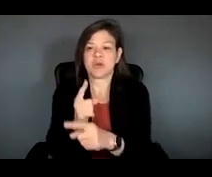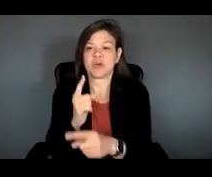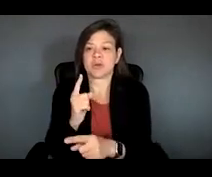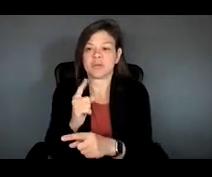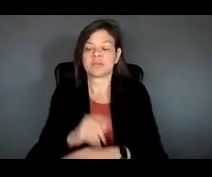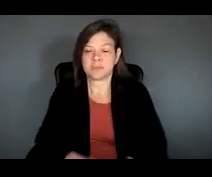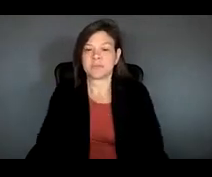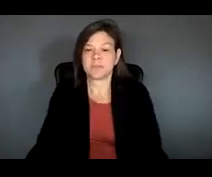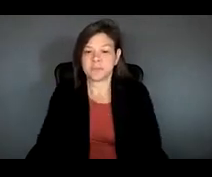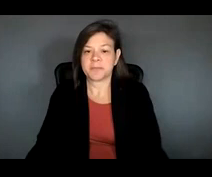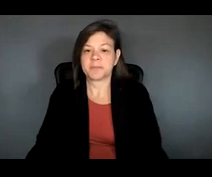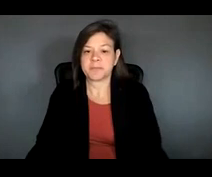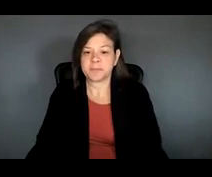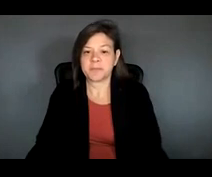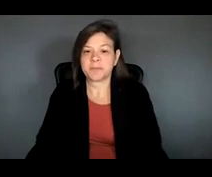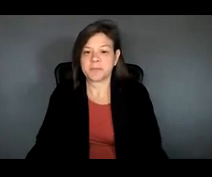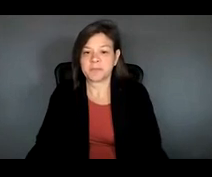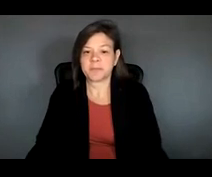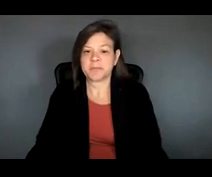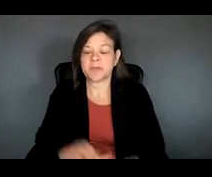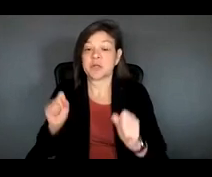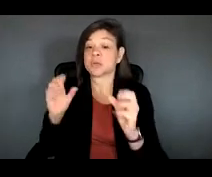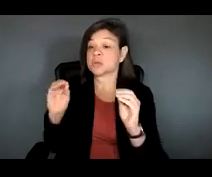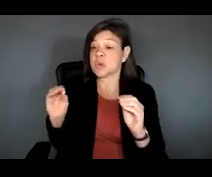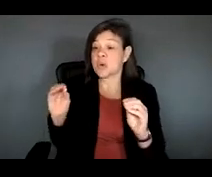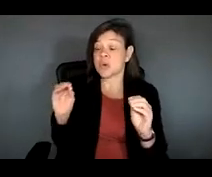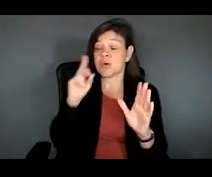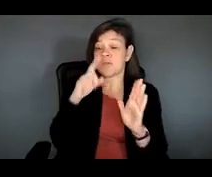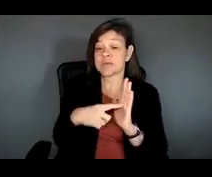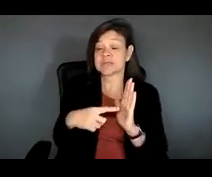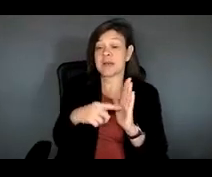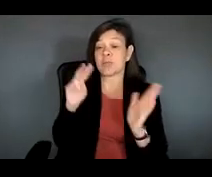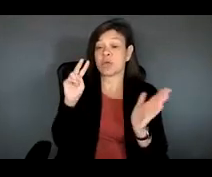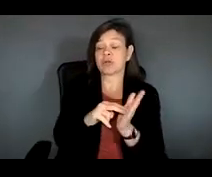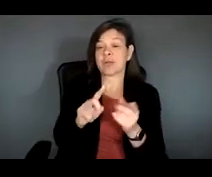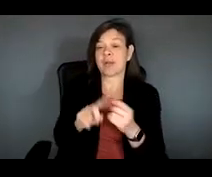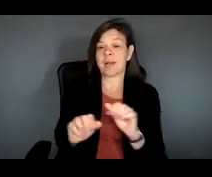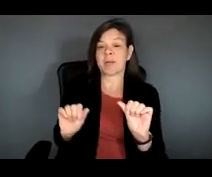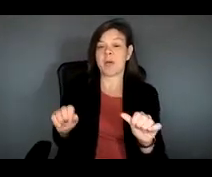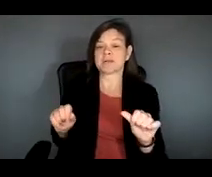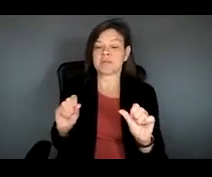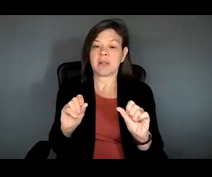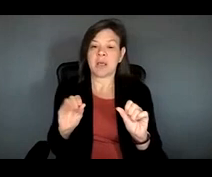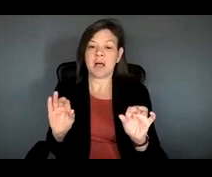So for example, in looking at the possibility of doing a Think Tank